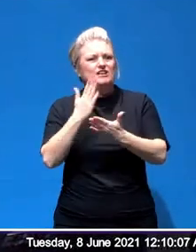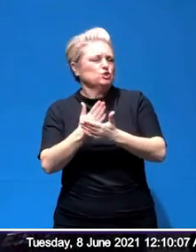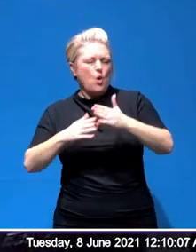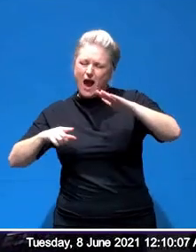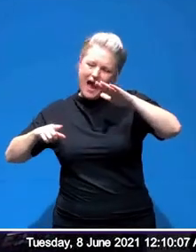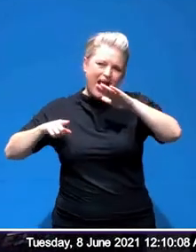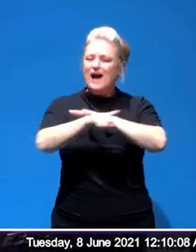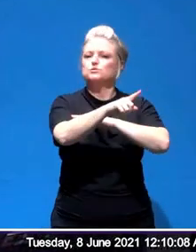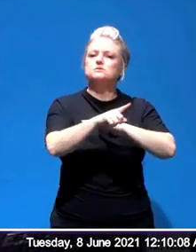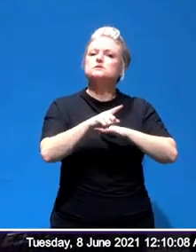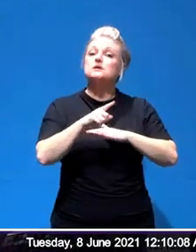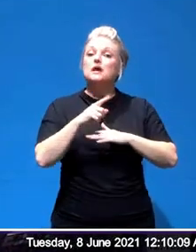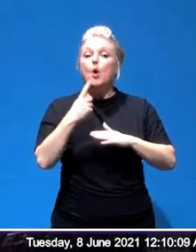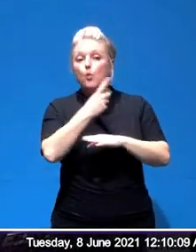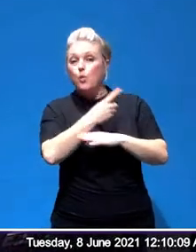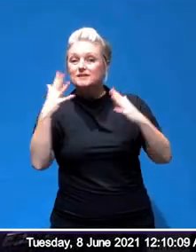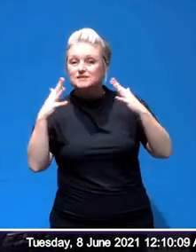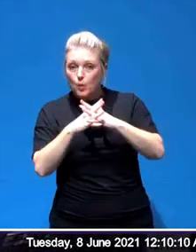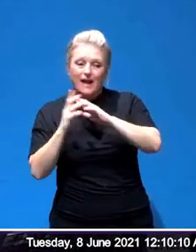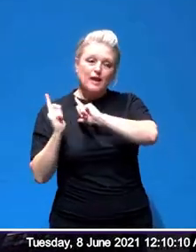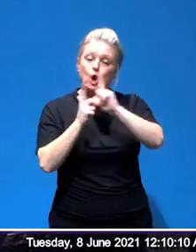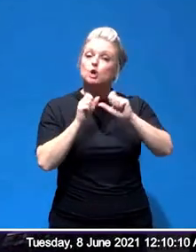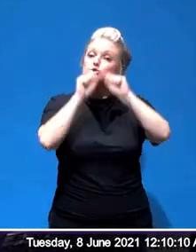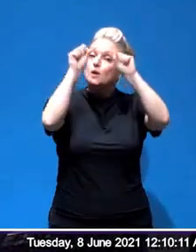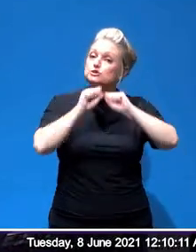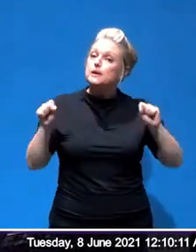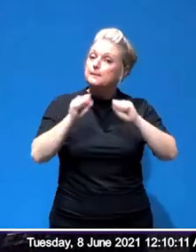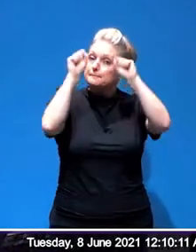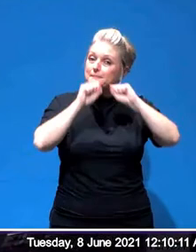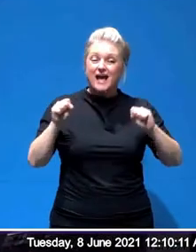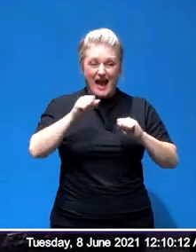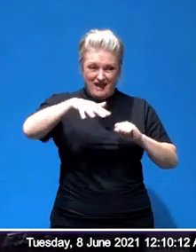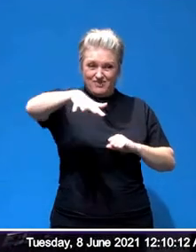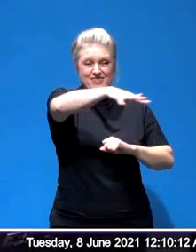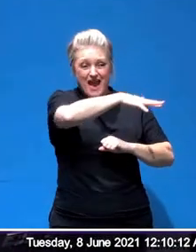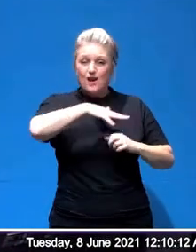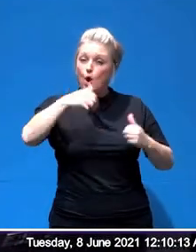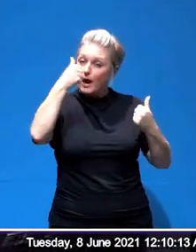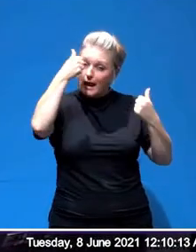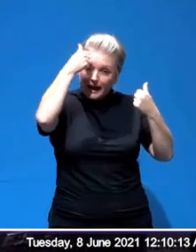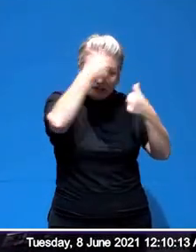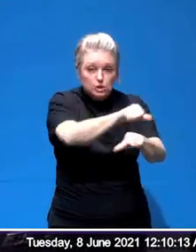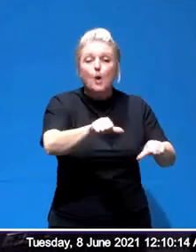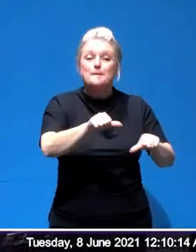He goes to a gym once a week, and so those people in the gym know him. You know, he goes in the pool in the gym.